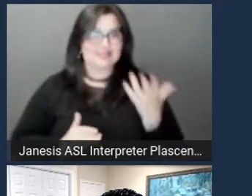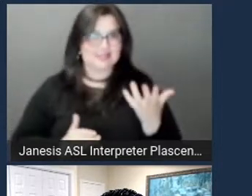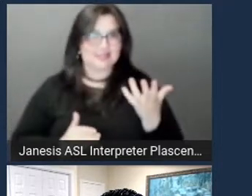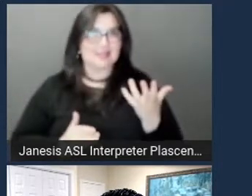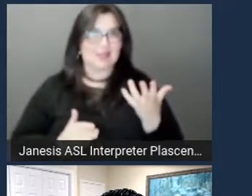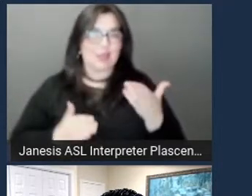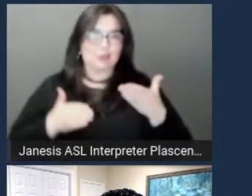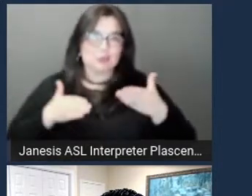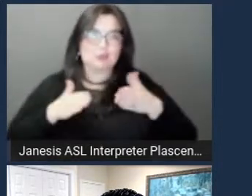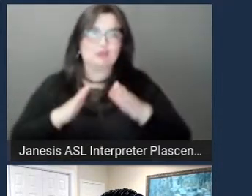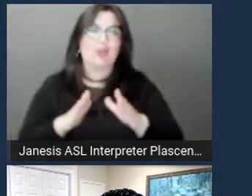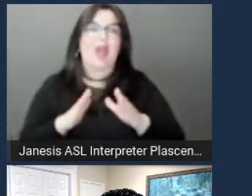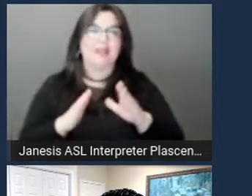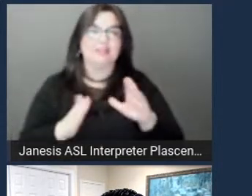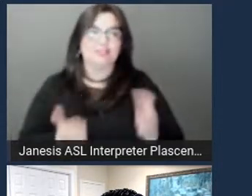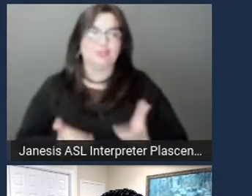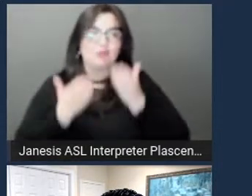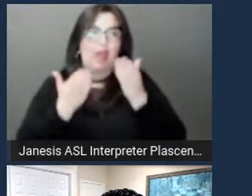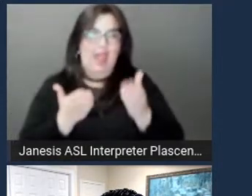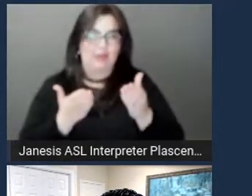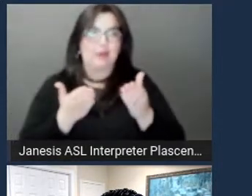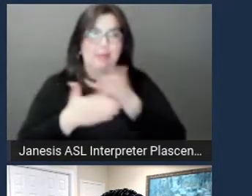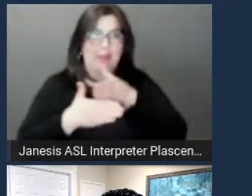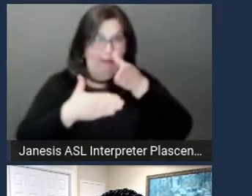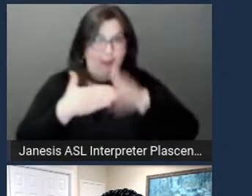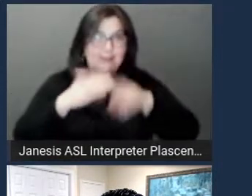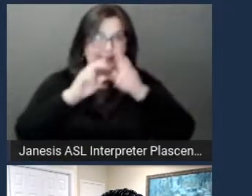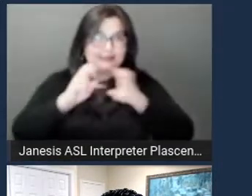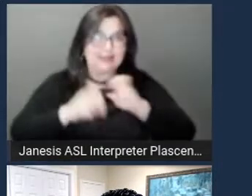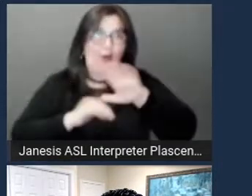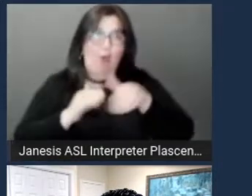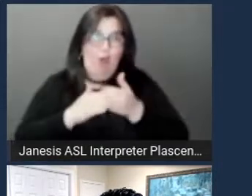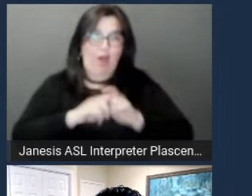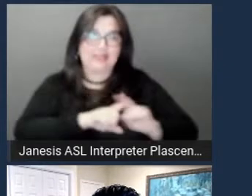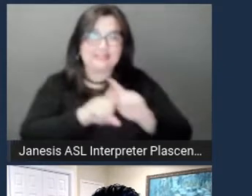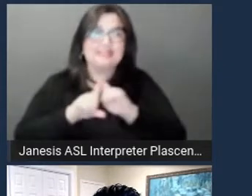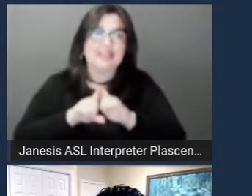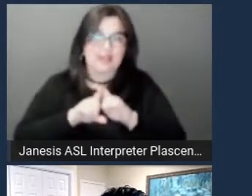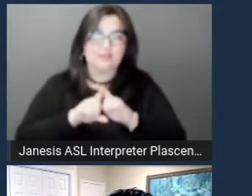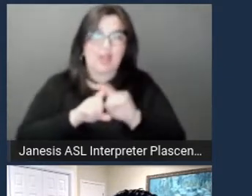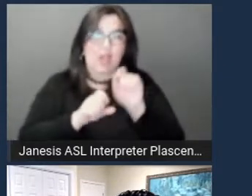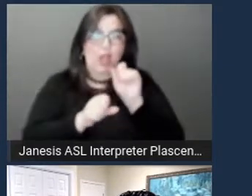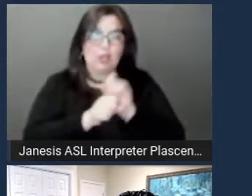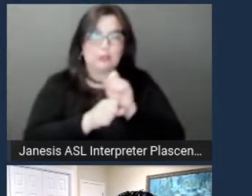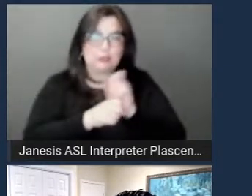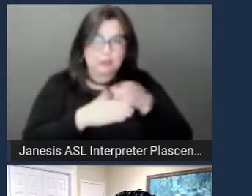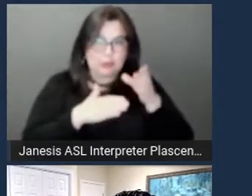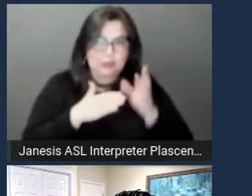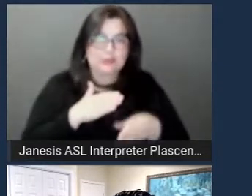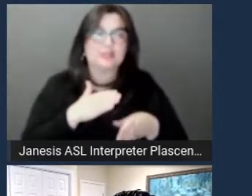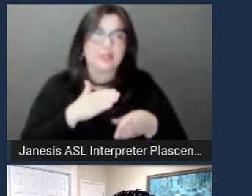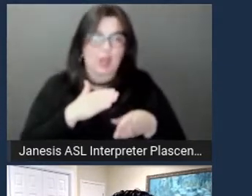the analysis of all of the different workloads and servers as you have specified taking into account